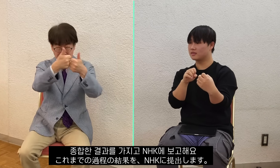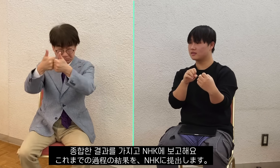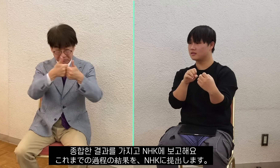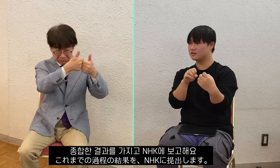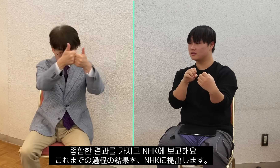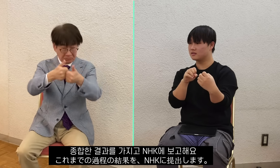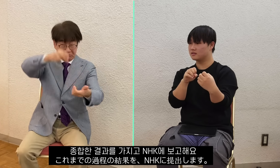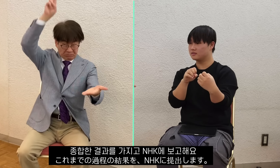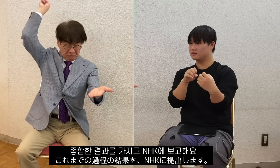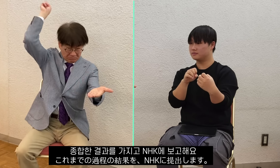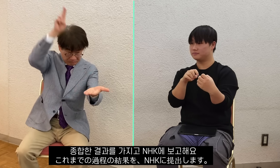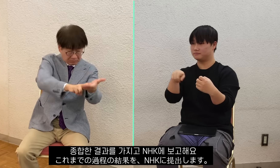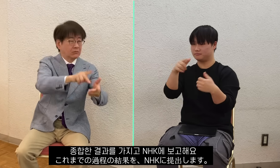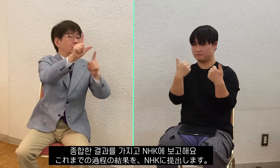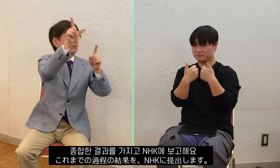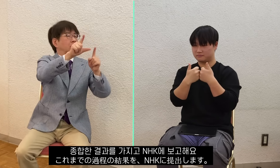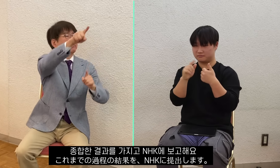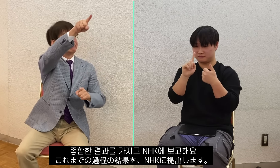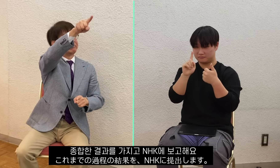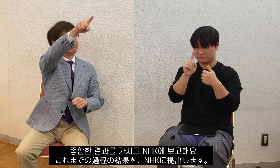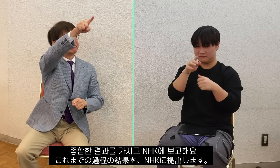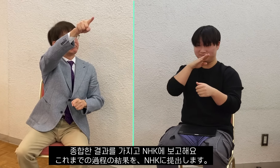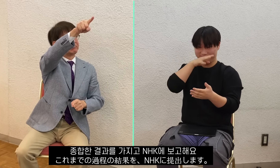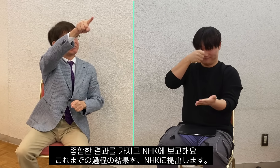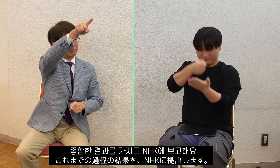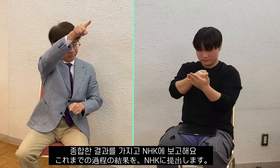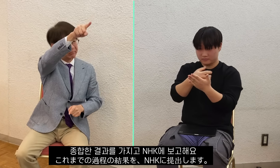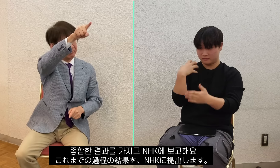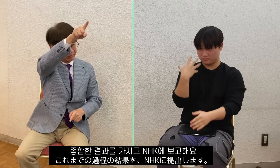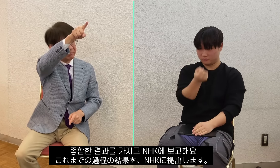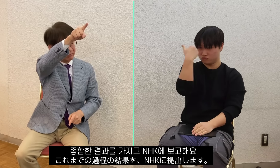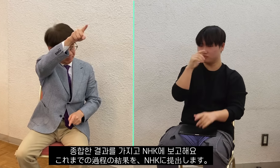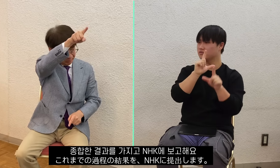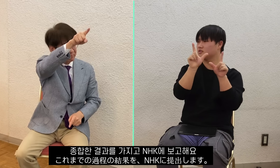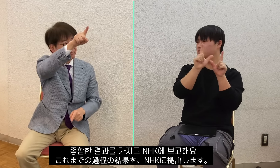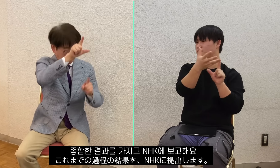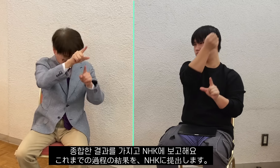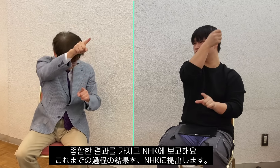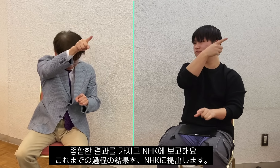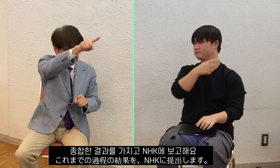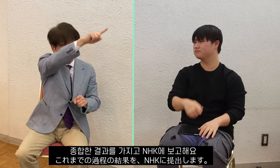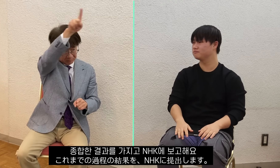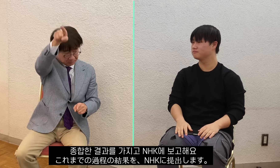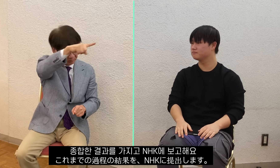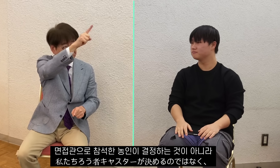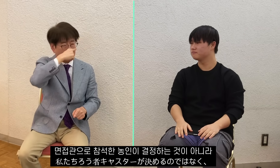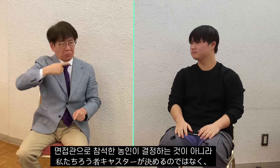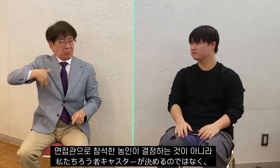We report the aggregated results to NHK.